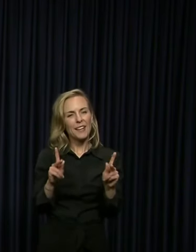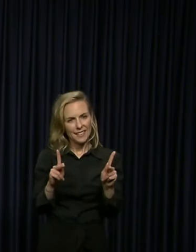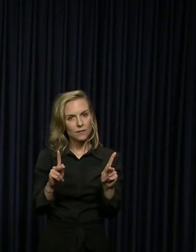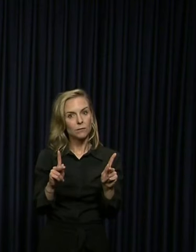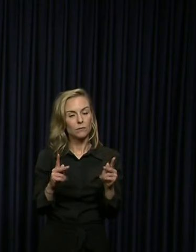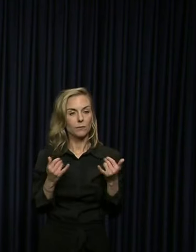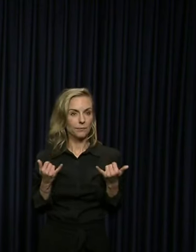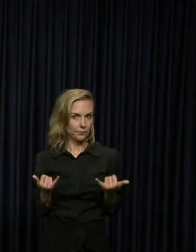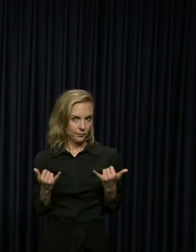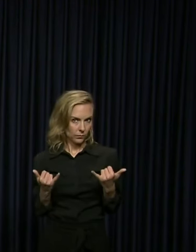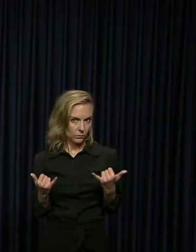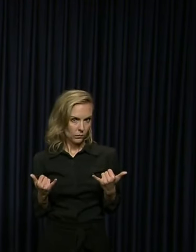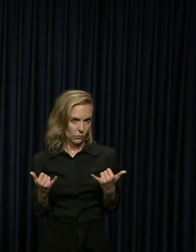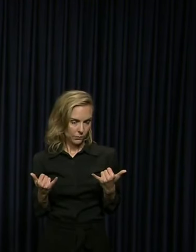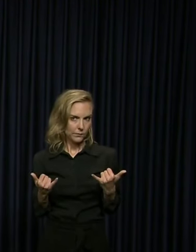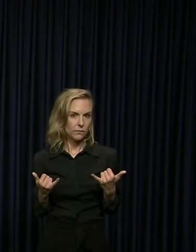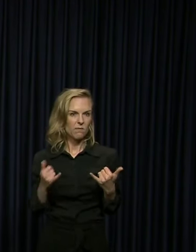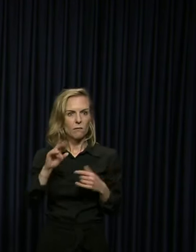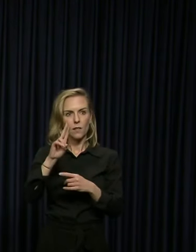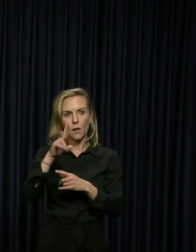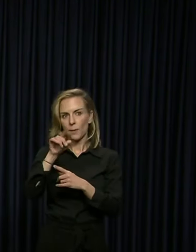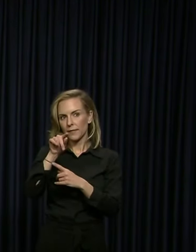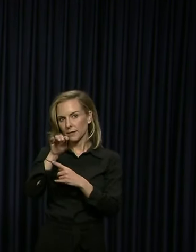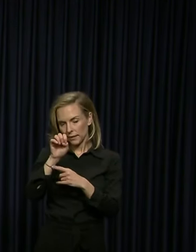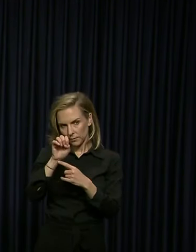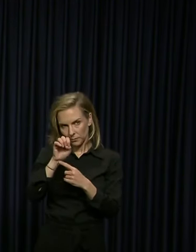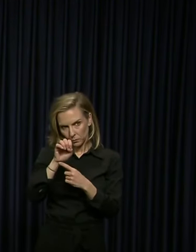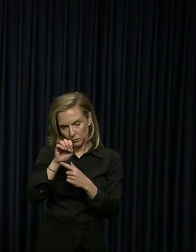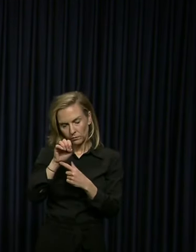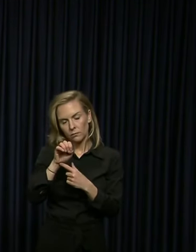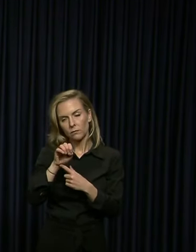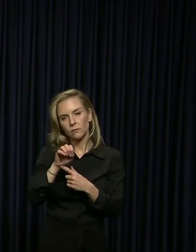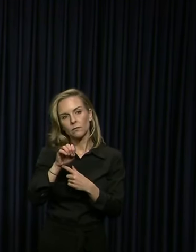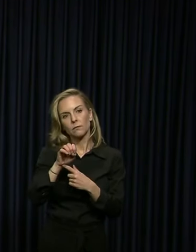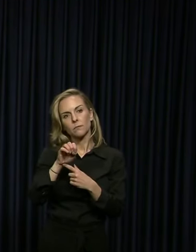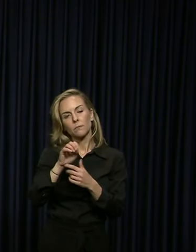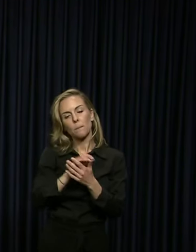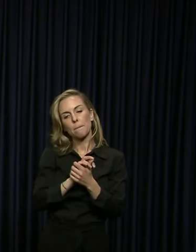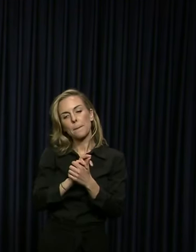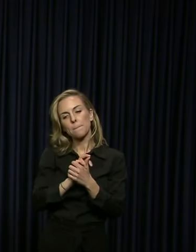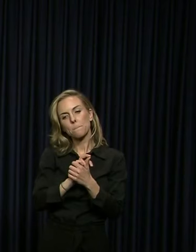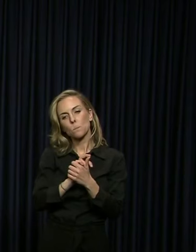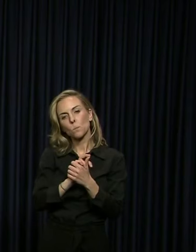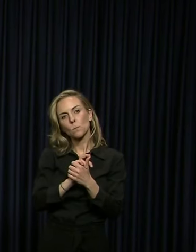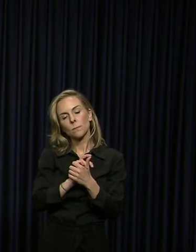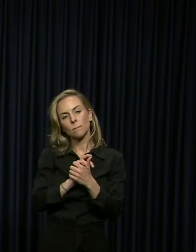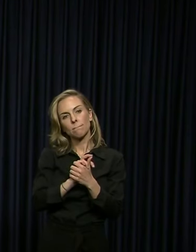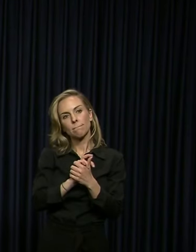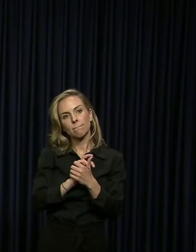AND WE CAN NOW CONFIRM THAT